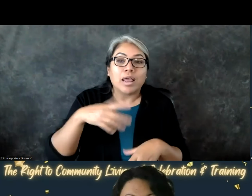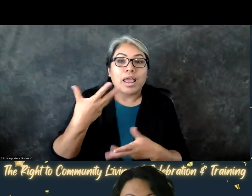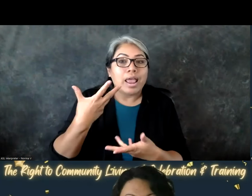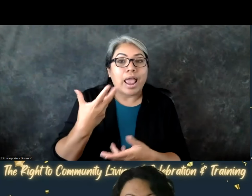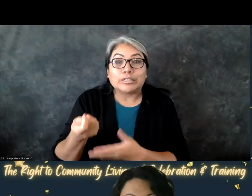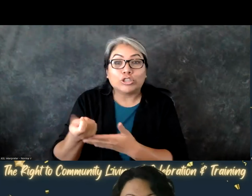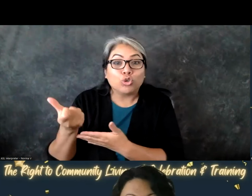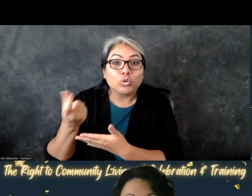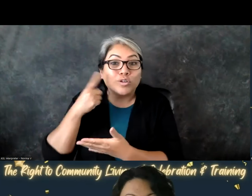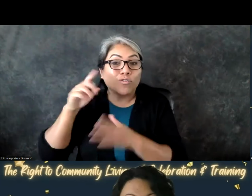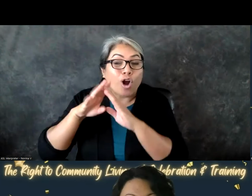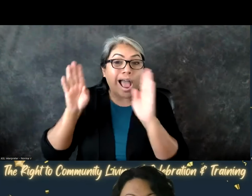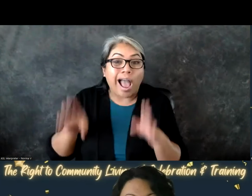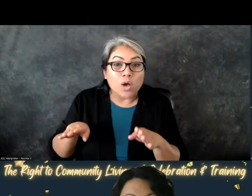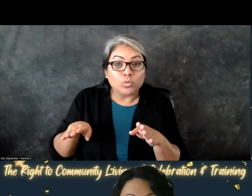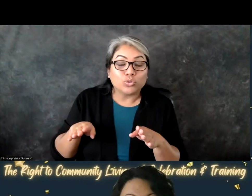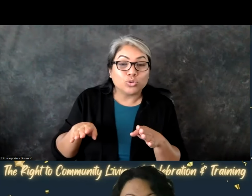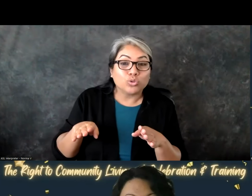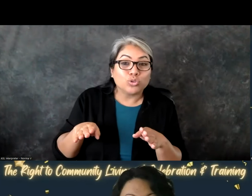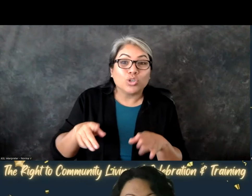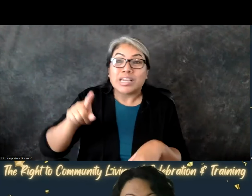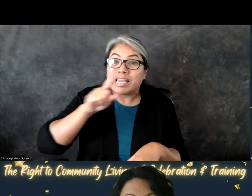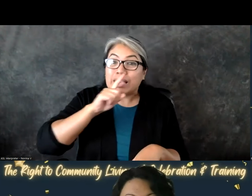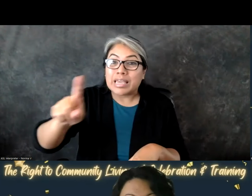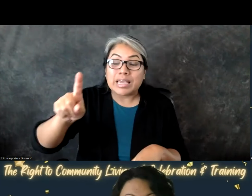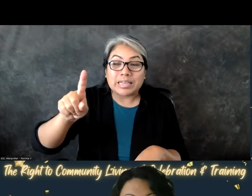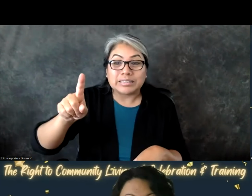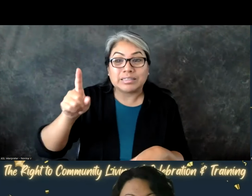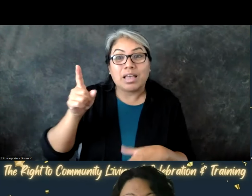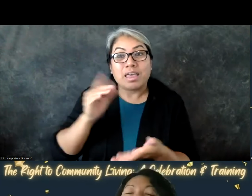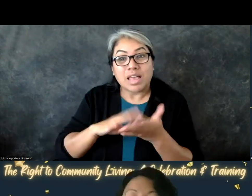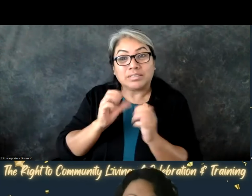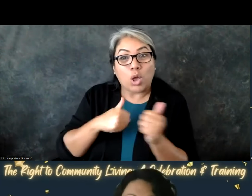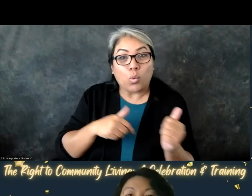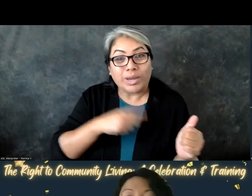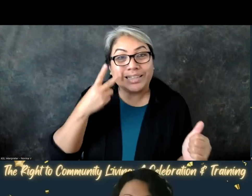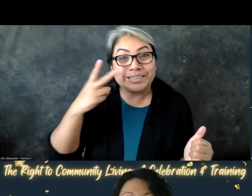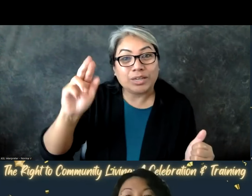can't help myself. I have to add on that people have